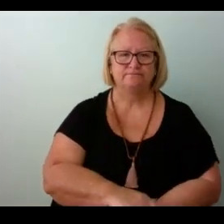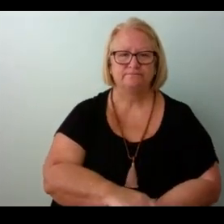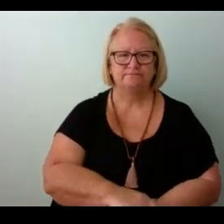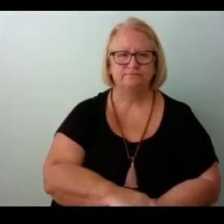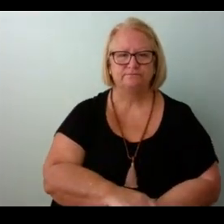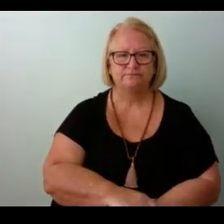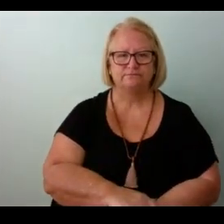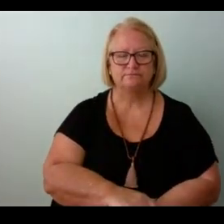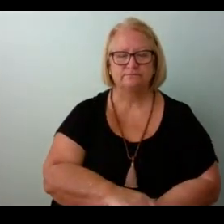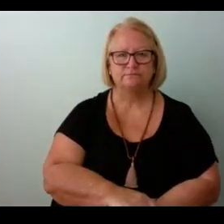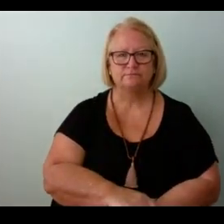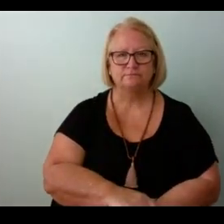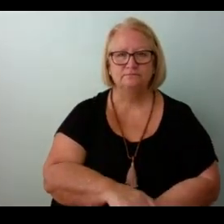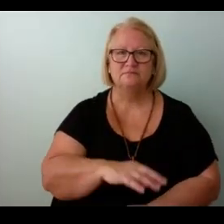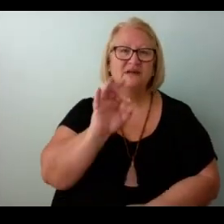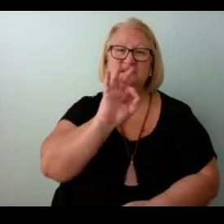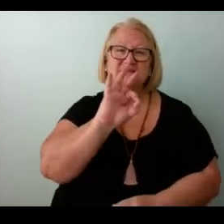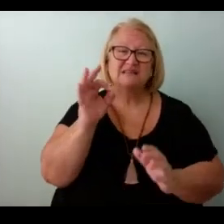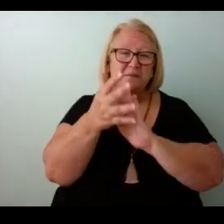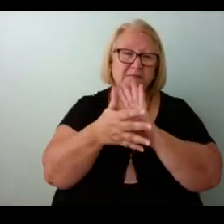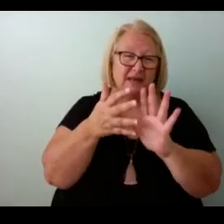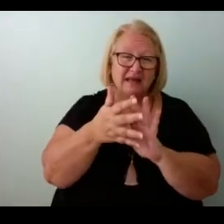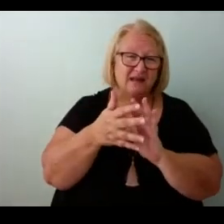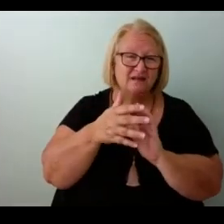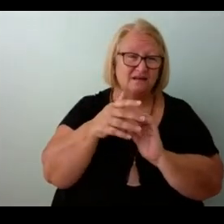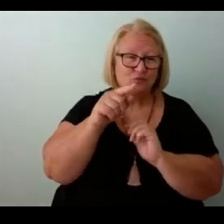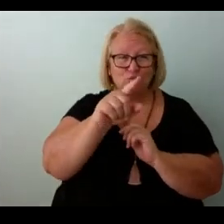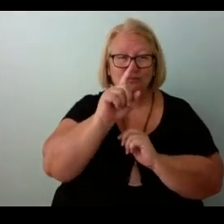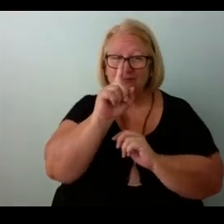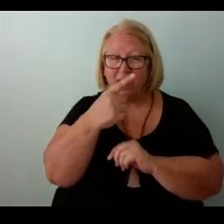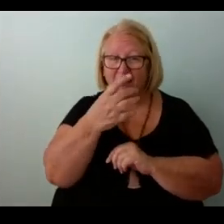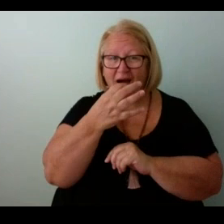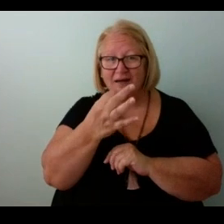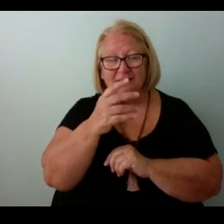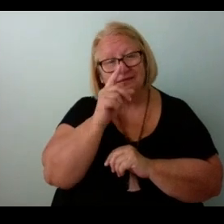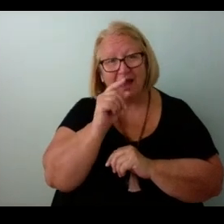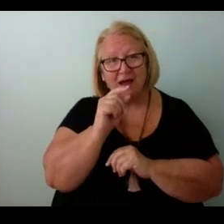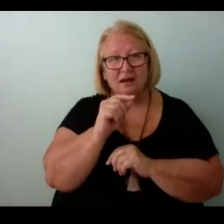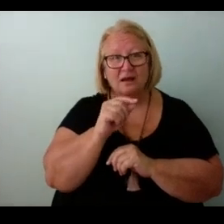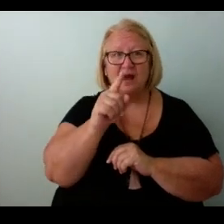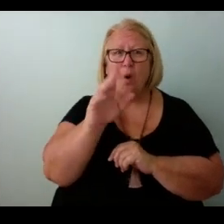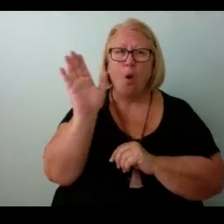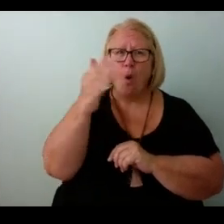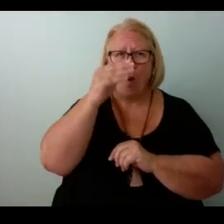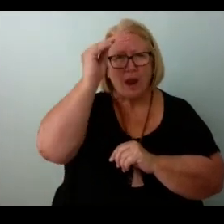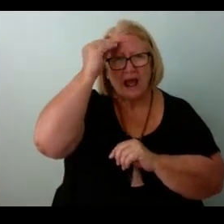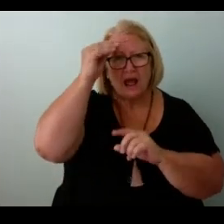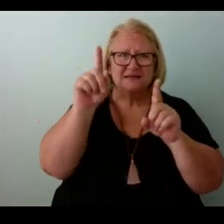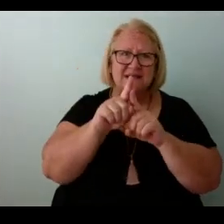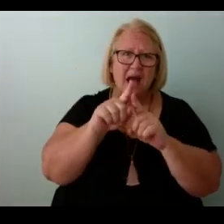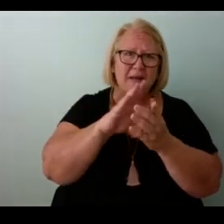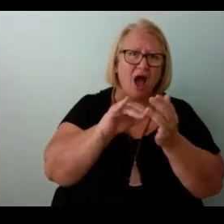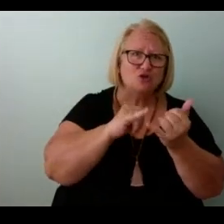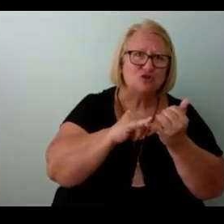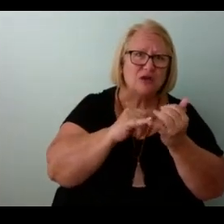It doesn't mean they can't ask for it. Do all counsellors have the same hardship policy? No, they're all different, of course.